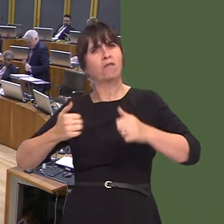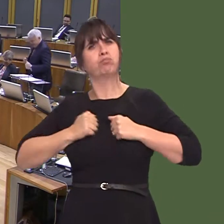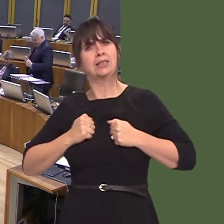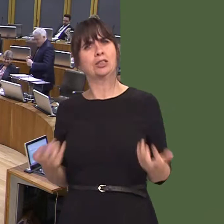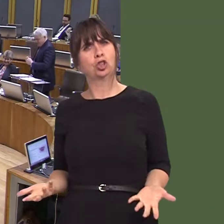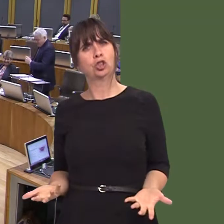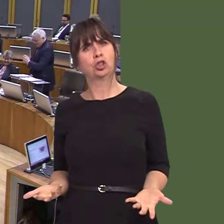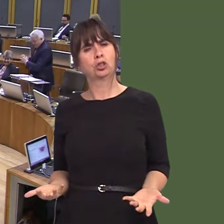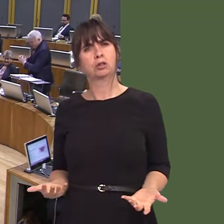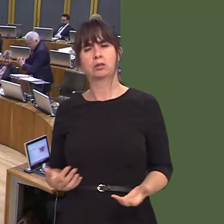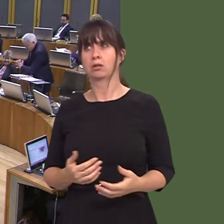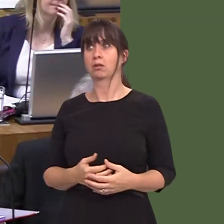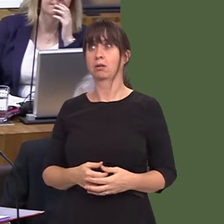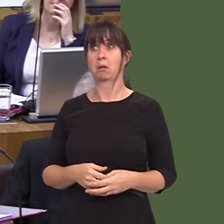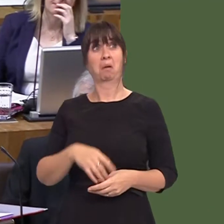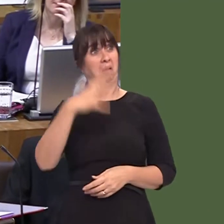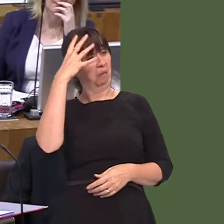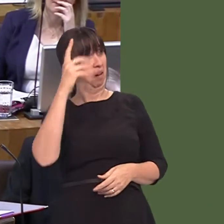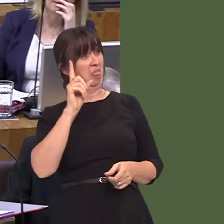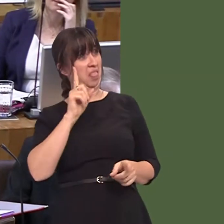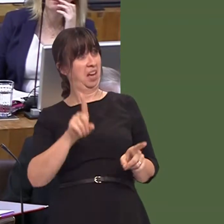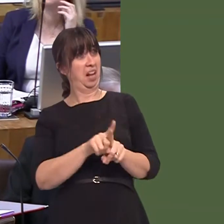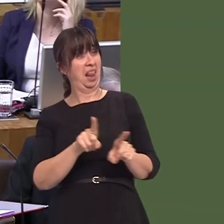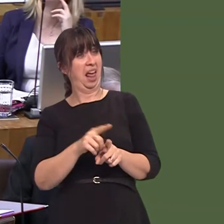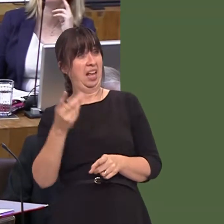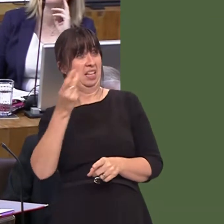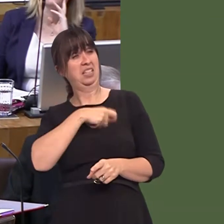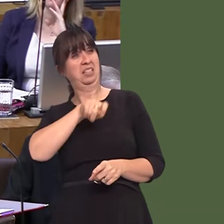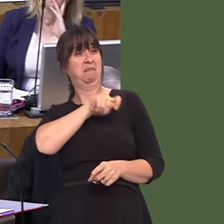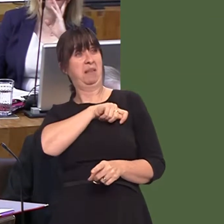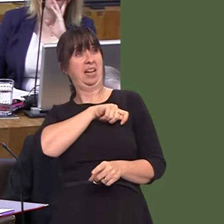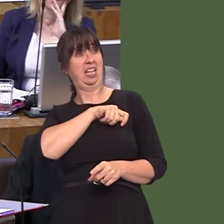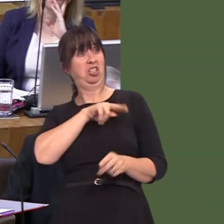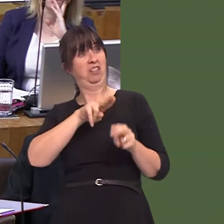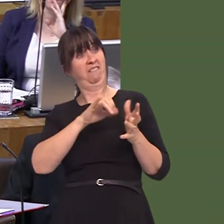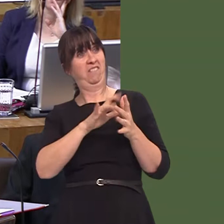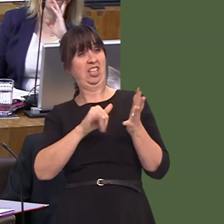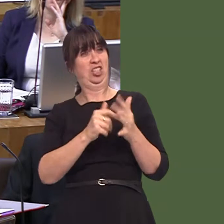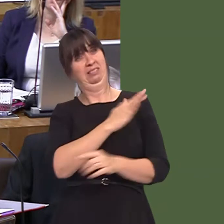Carwyn Jones: Theyíre Spanish fascists now, are they? Well, I will allow his greater experience of that to inform us.